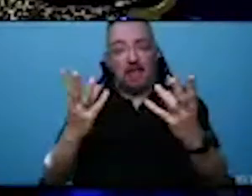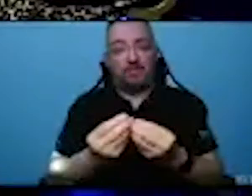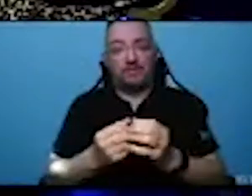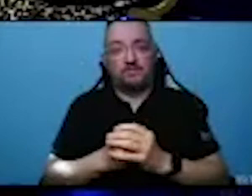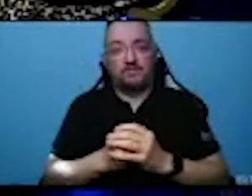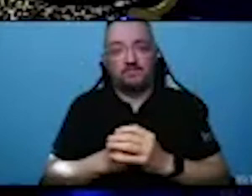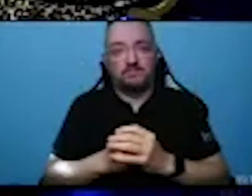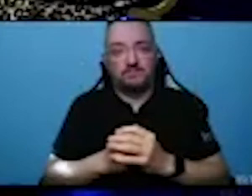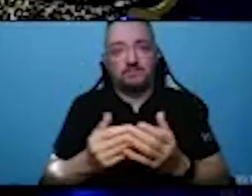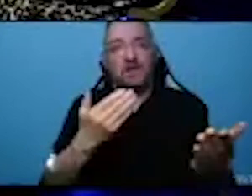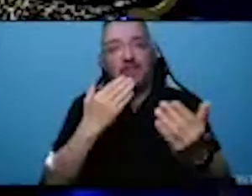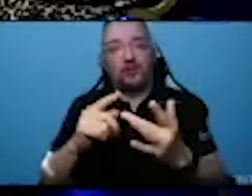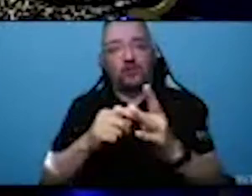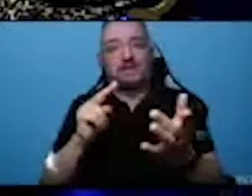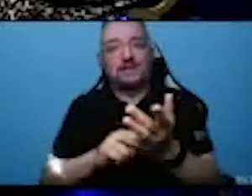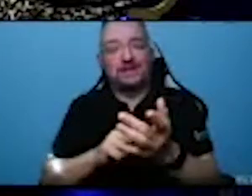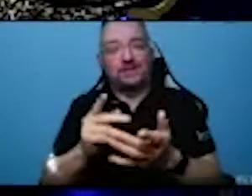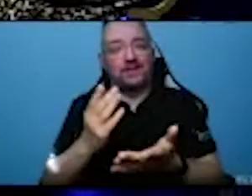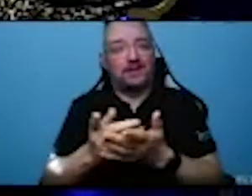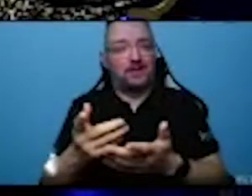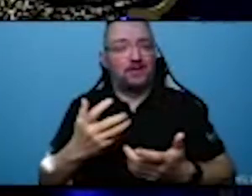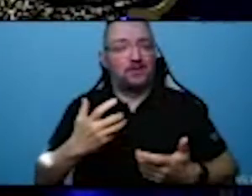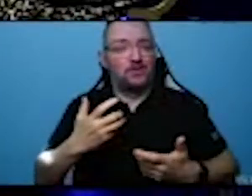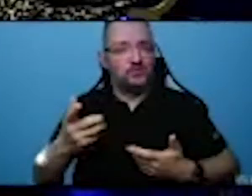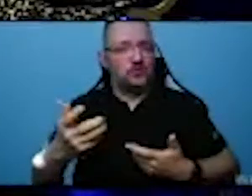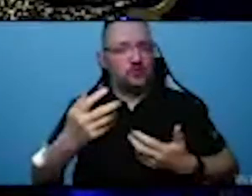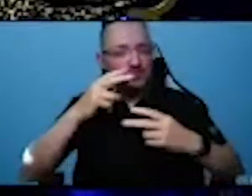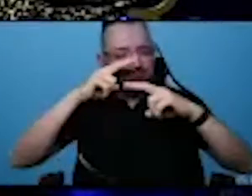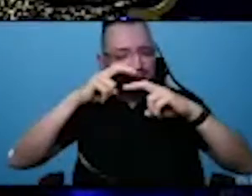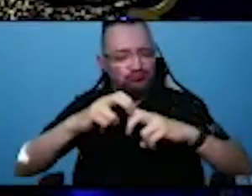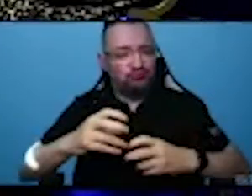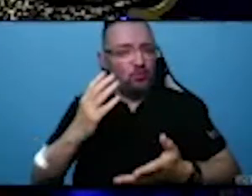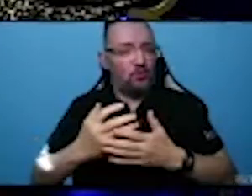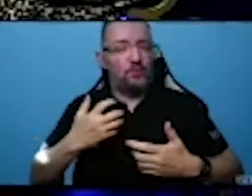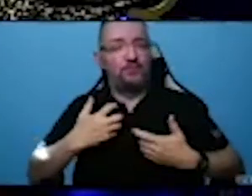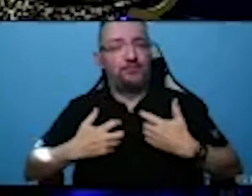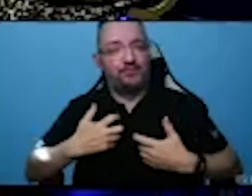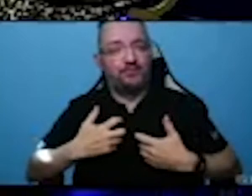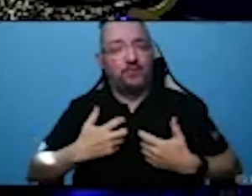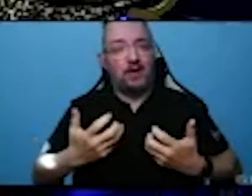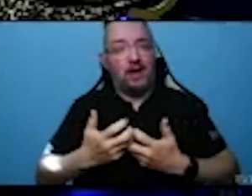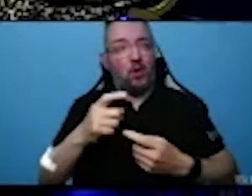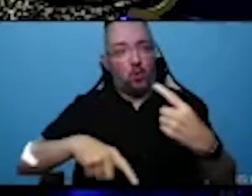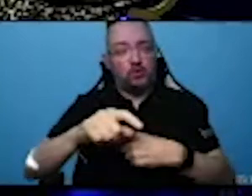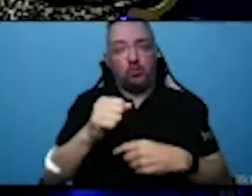The fascinating explanation of how we might become a more resilient nation, which clearly we aren't at the moment